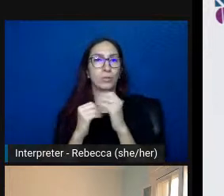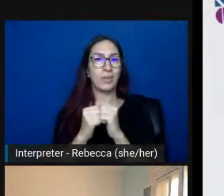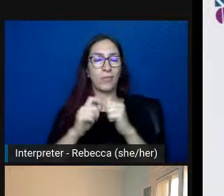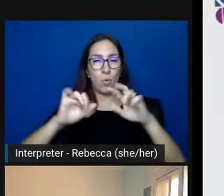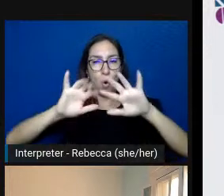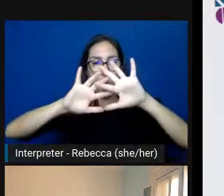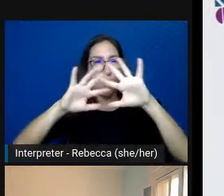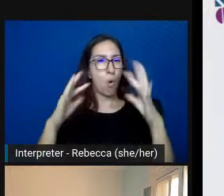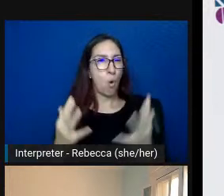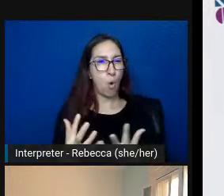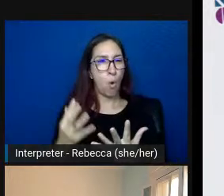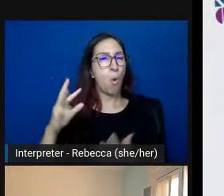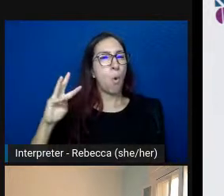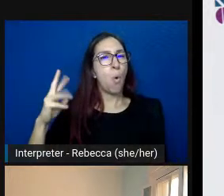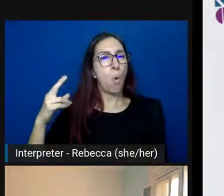Joomla which means altogether or as a whole.